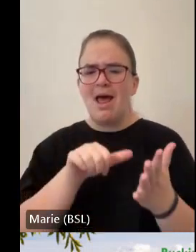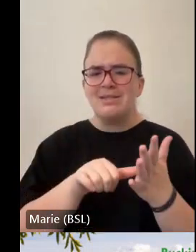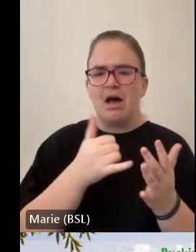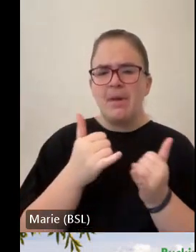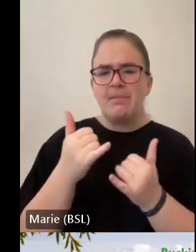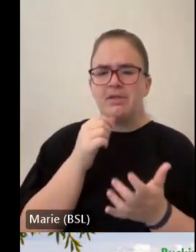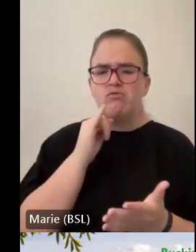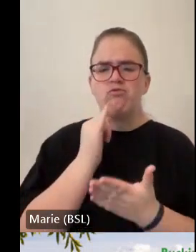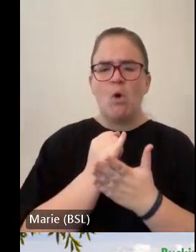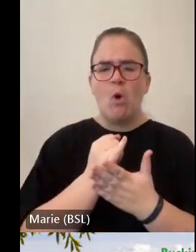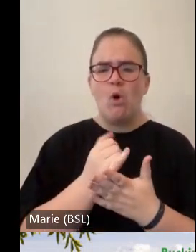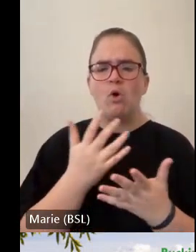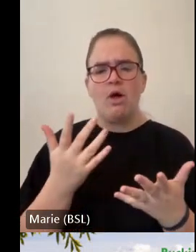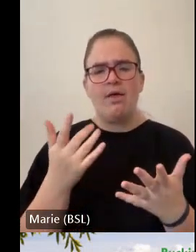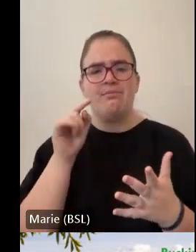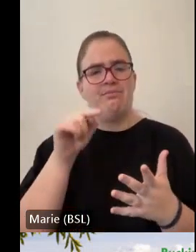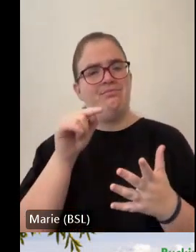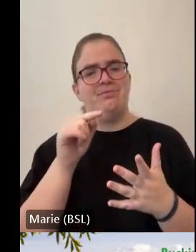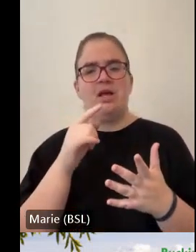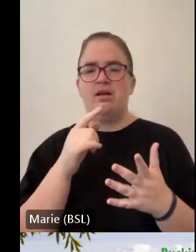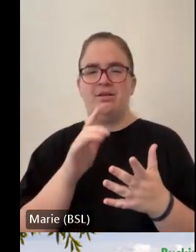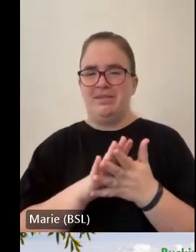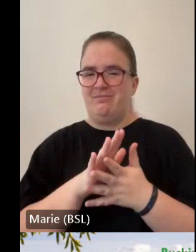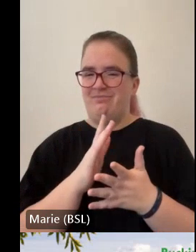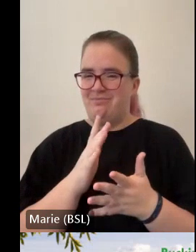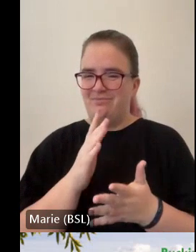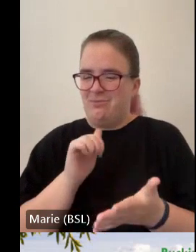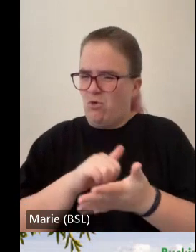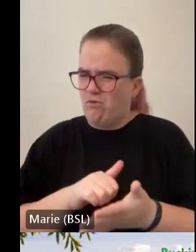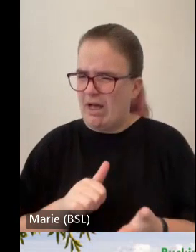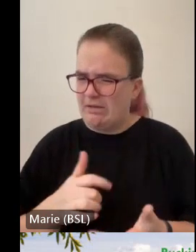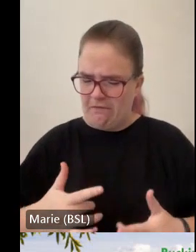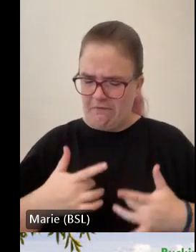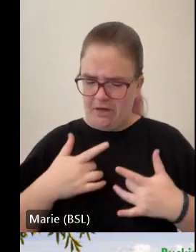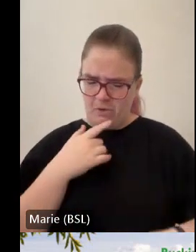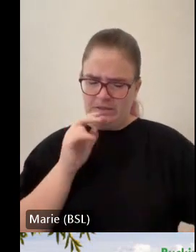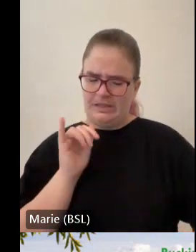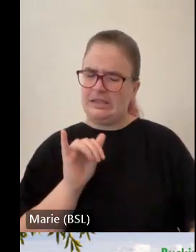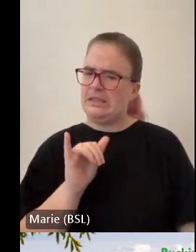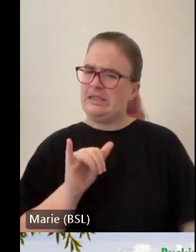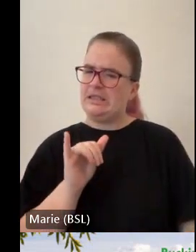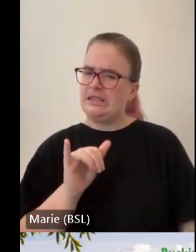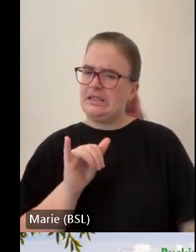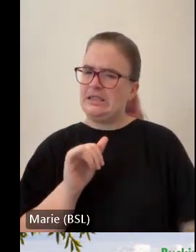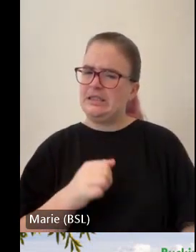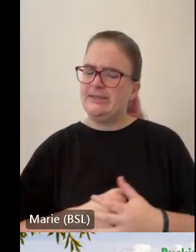wrong and that will give you a clue as the fact that it isn't a genuine uh business that they're purporting to be.